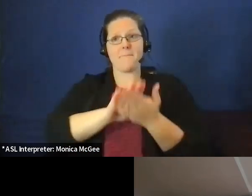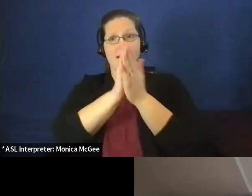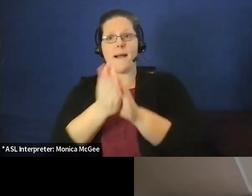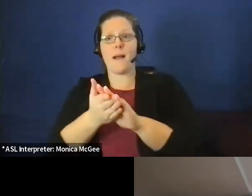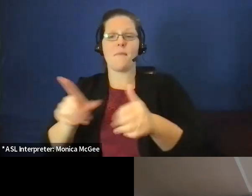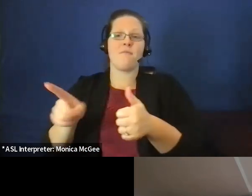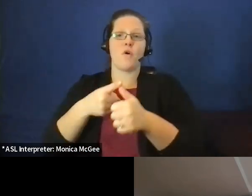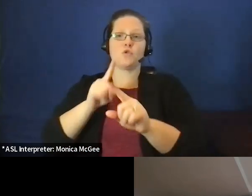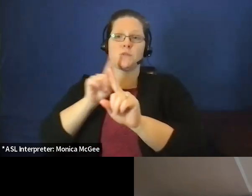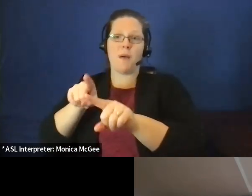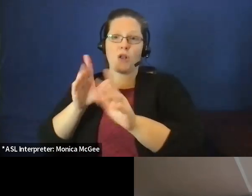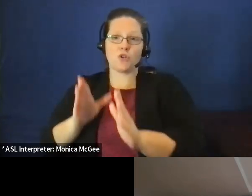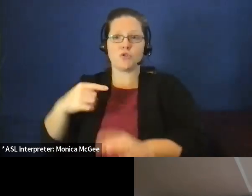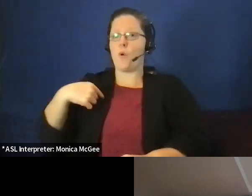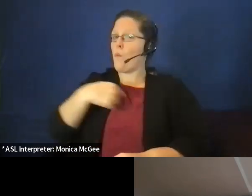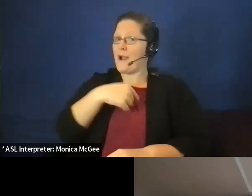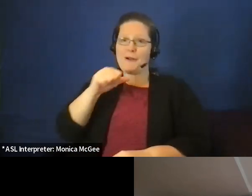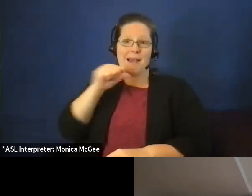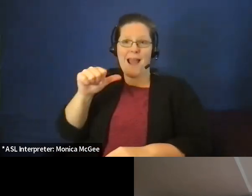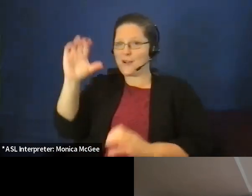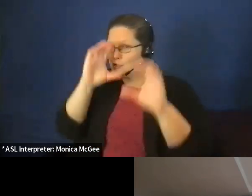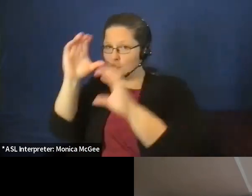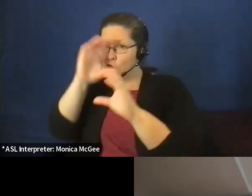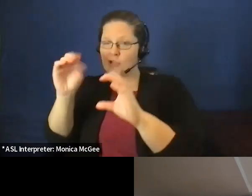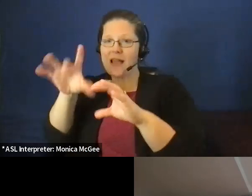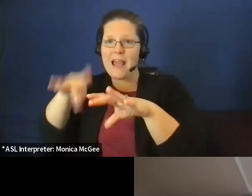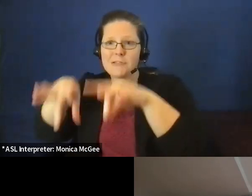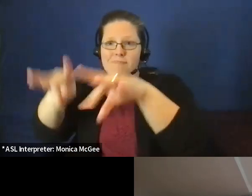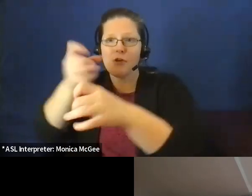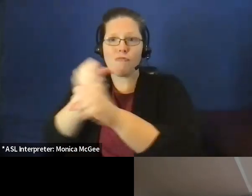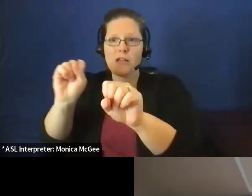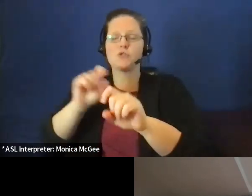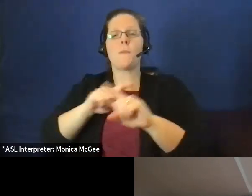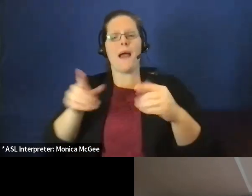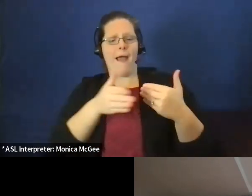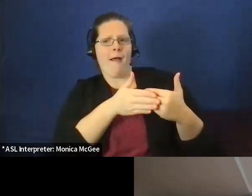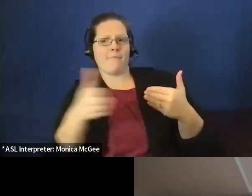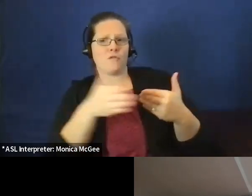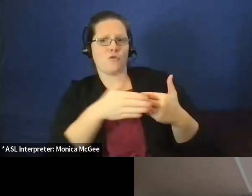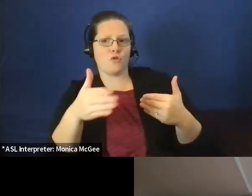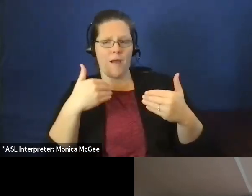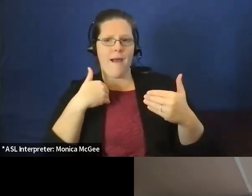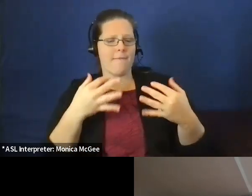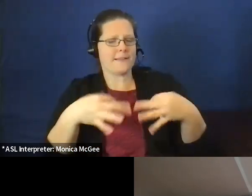contemplating people with disabilities and centers with independent living and